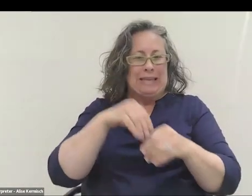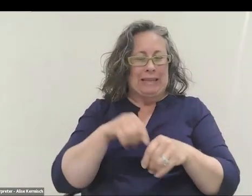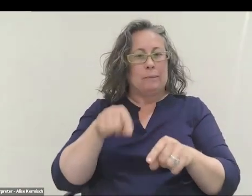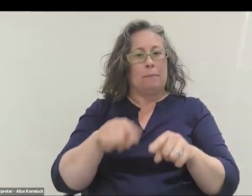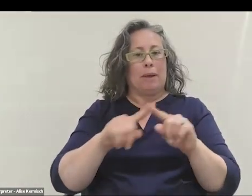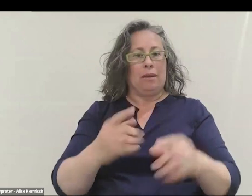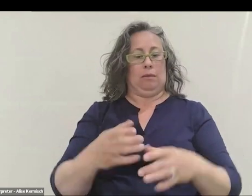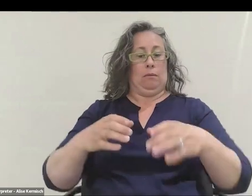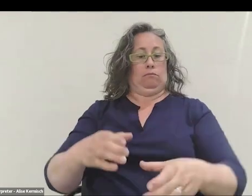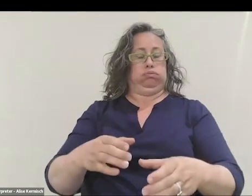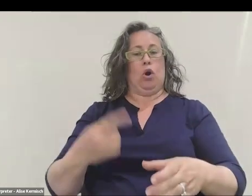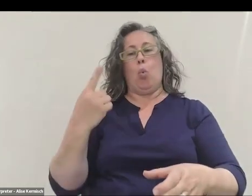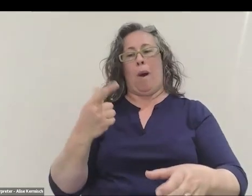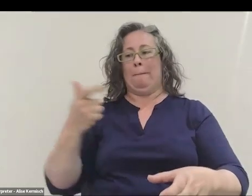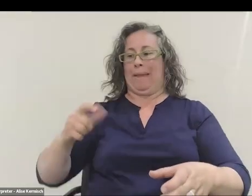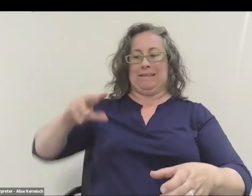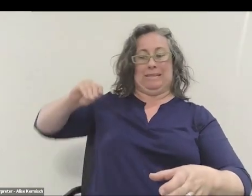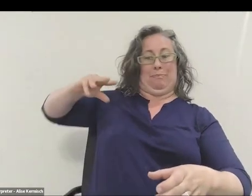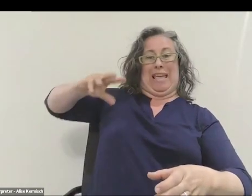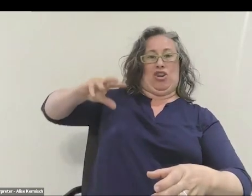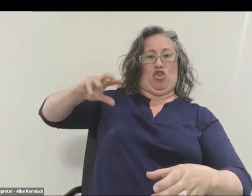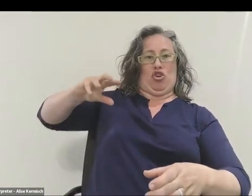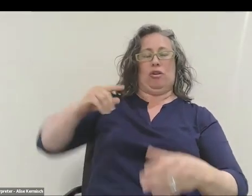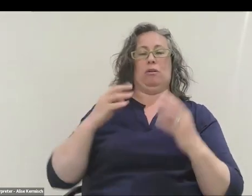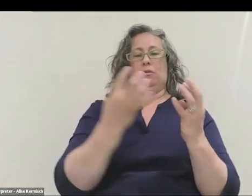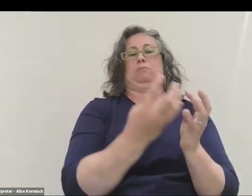one big speaker, and a group of people surrounding that on a table.